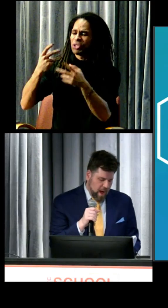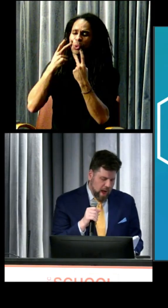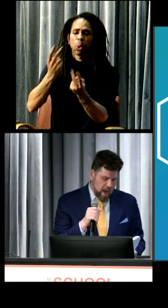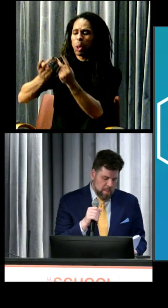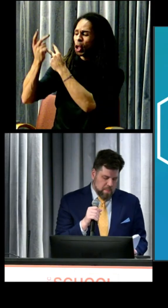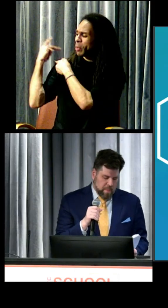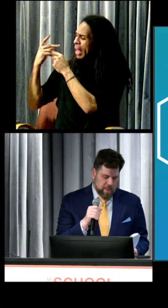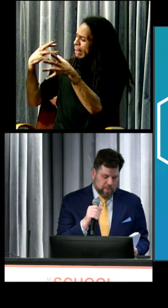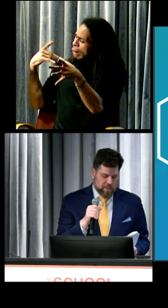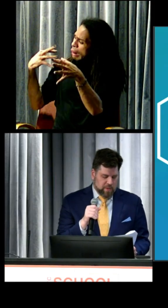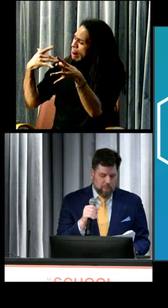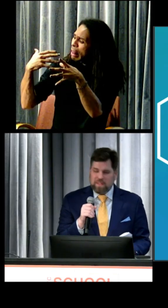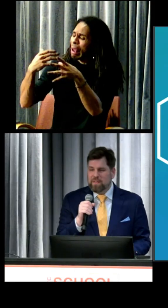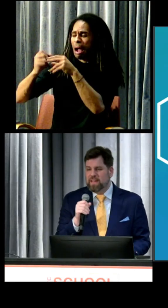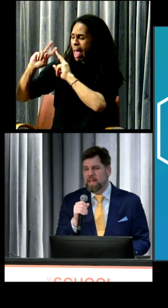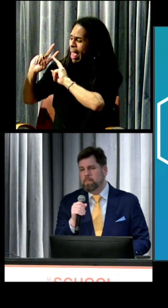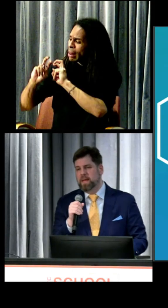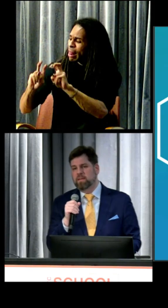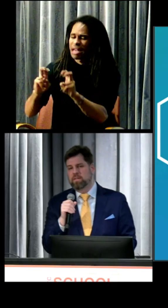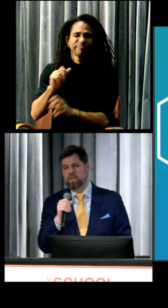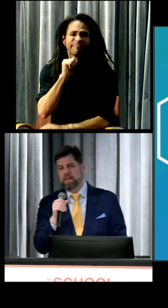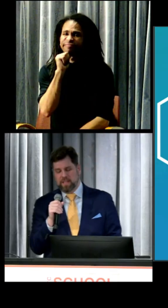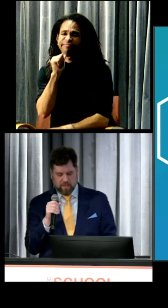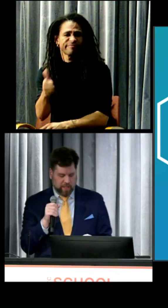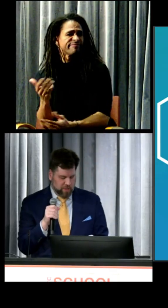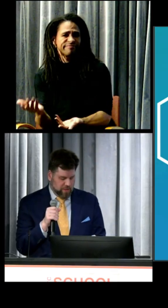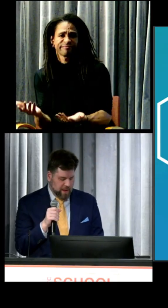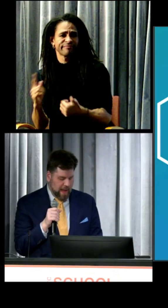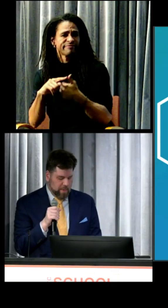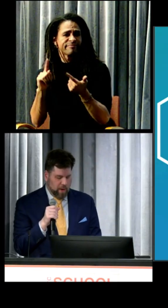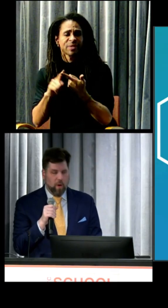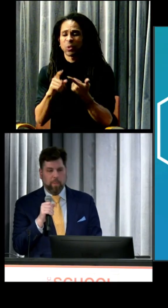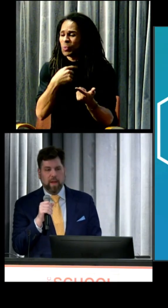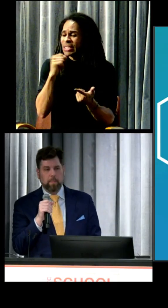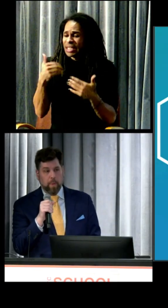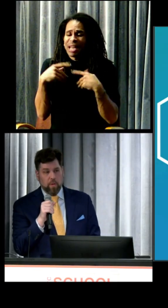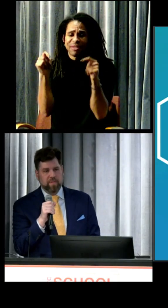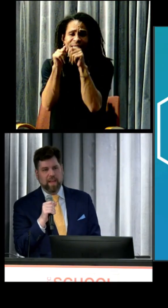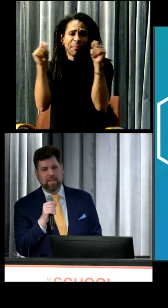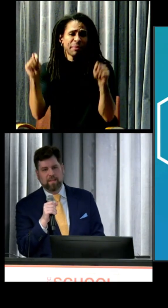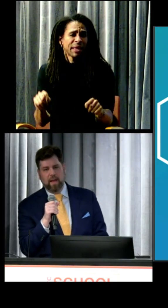And the way we ended up doing this is by comparing average segment speed to walking speed, right?